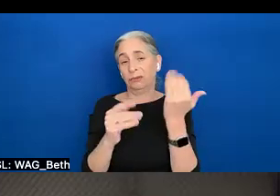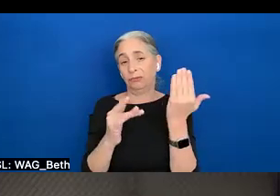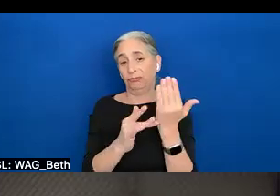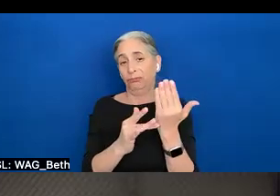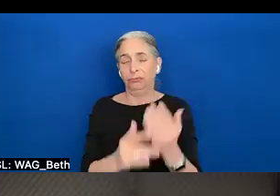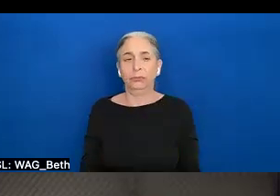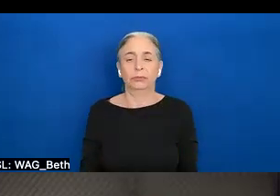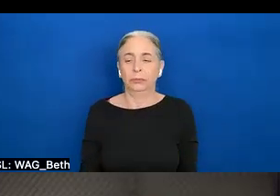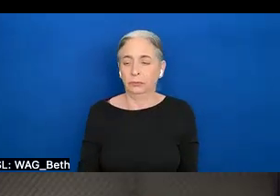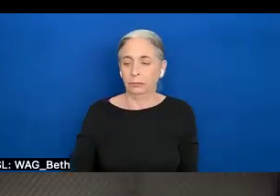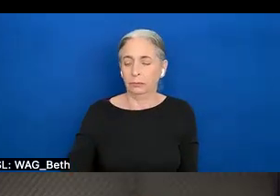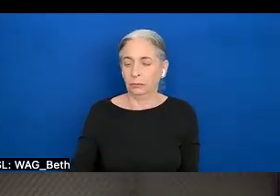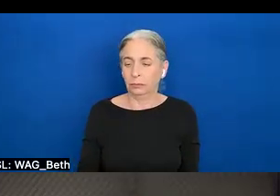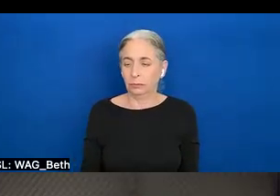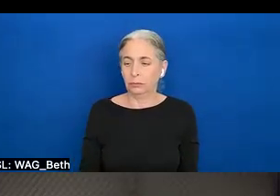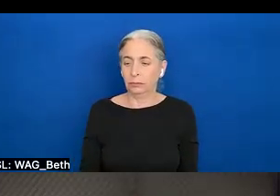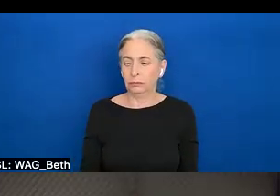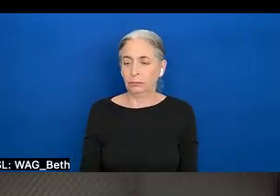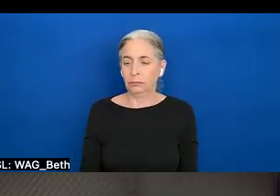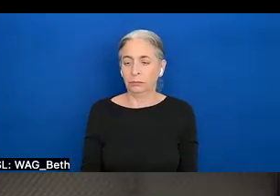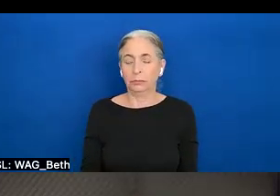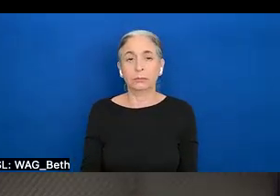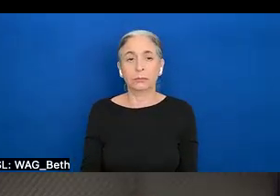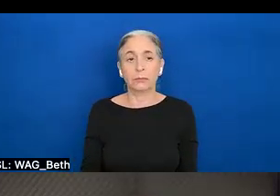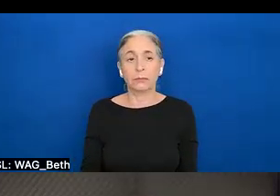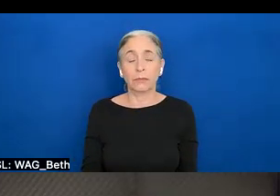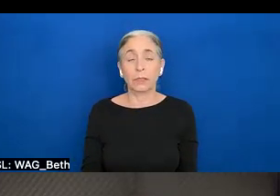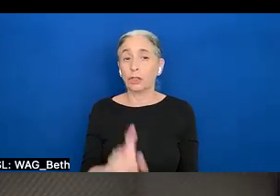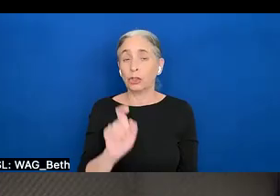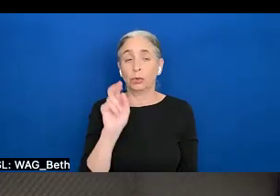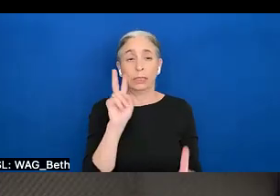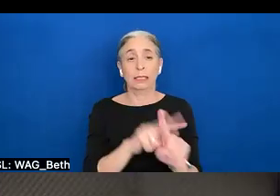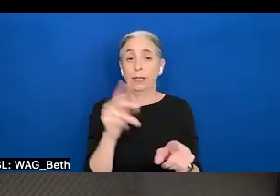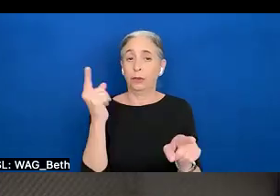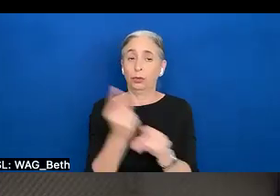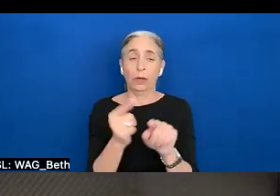read by assistive technologies. And you should assign the correct language.